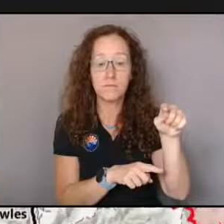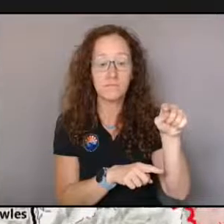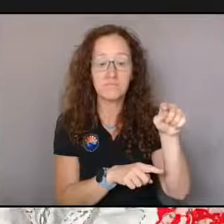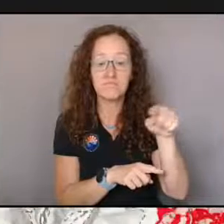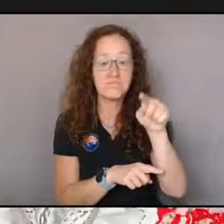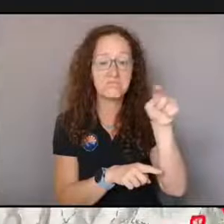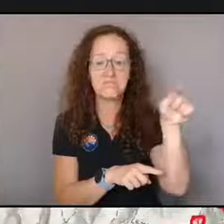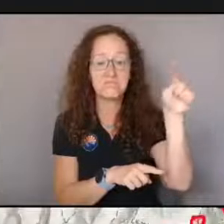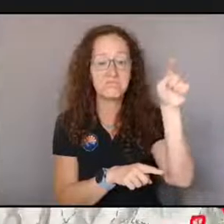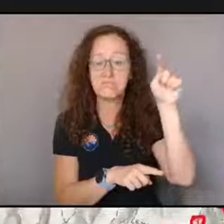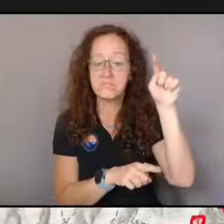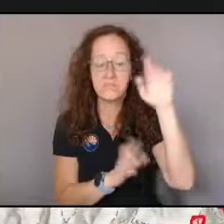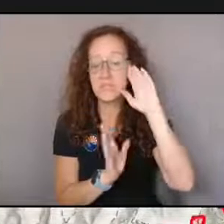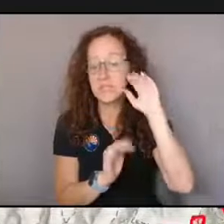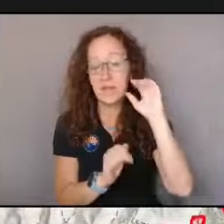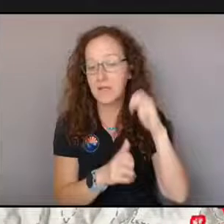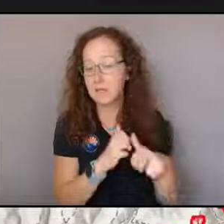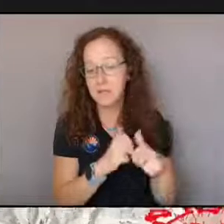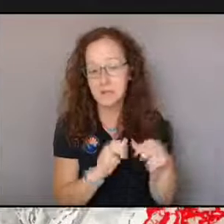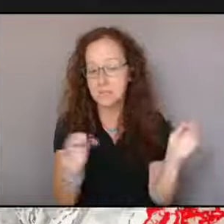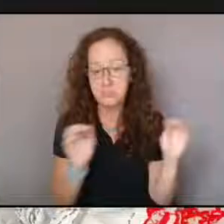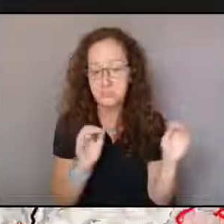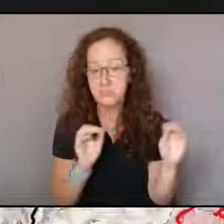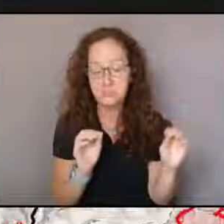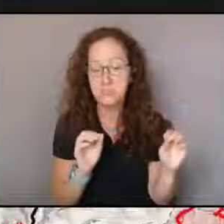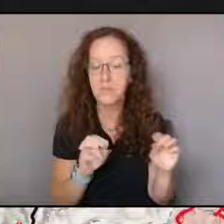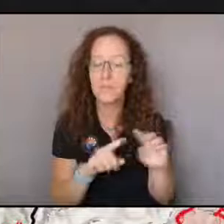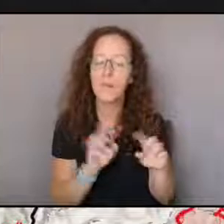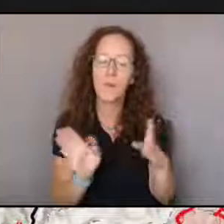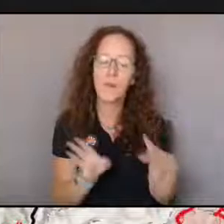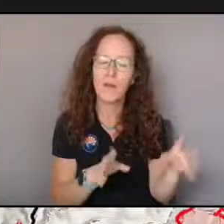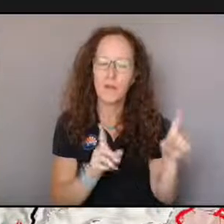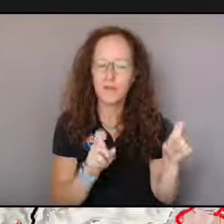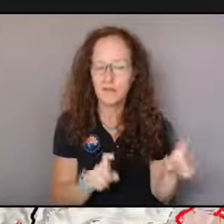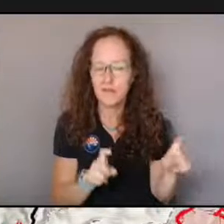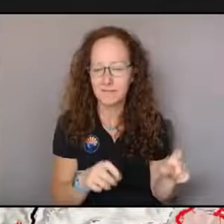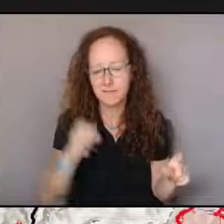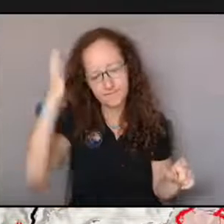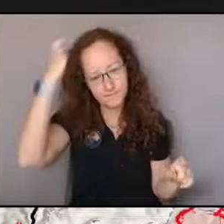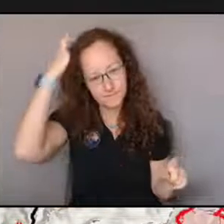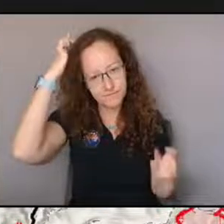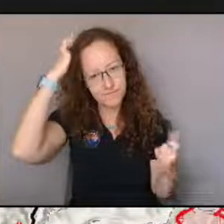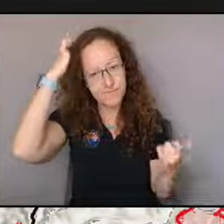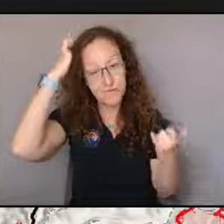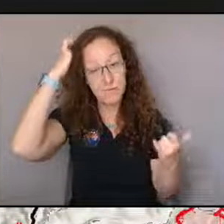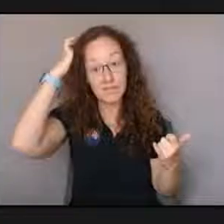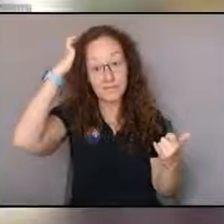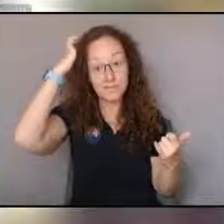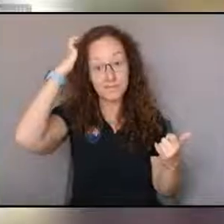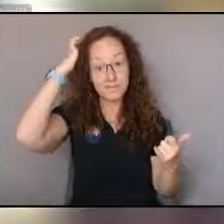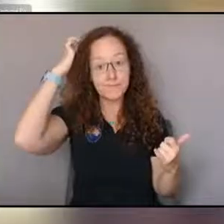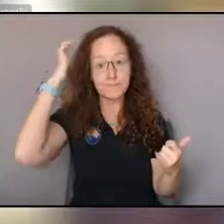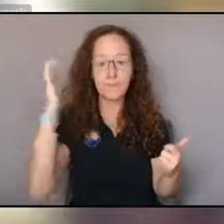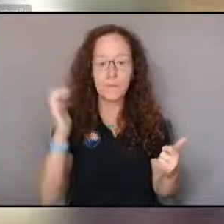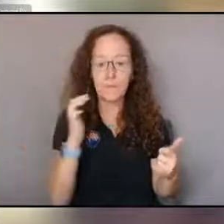NORTH ALONG THE EAST SIDE, NOT ANTICIPATING ANY PROBLEMS. THE WIND WILL JUST TEST THAT.